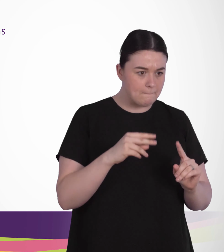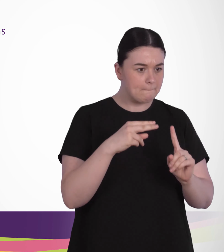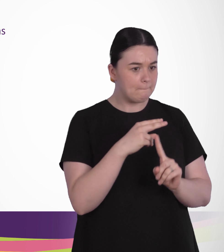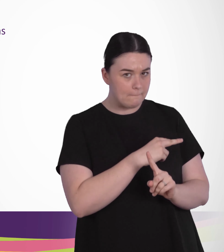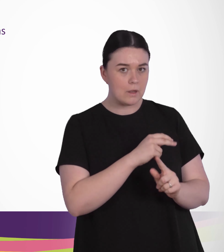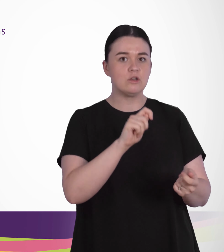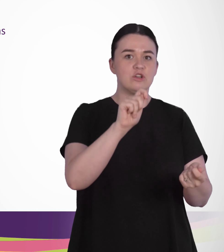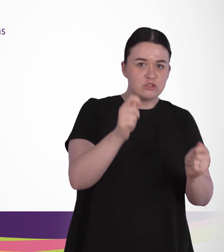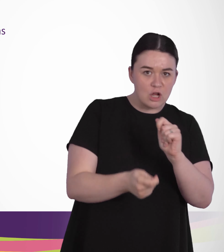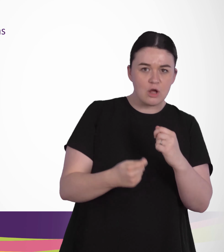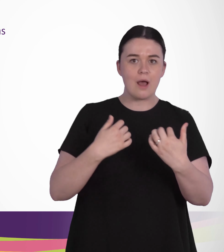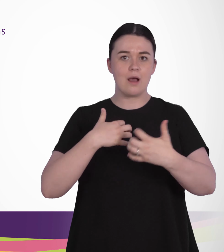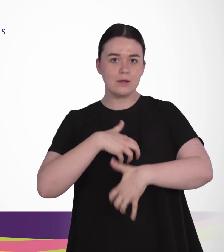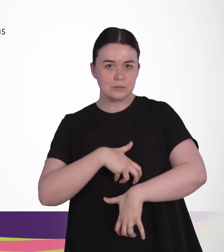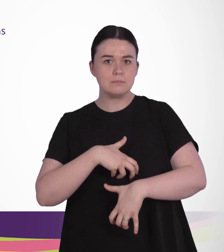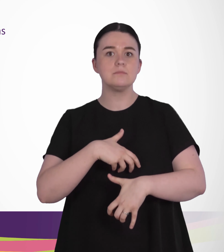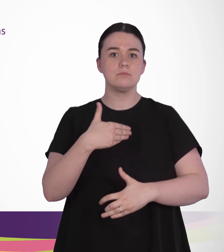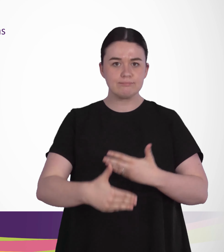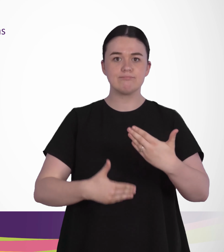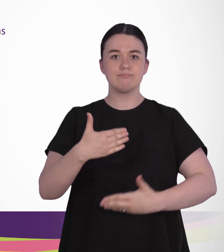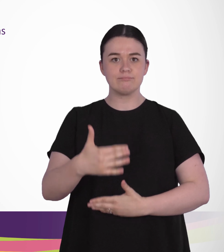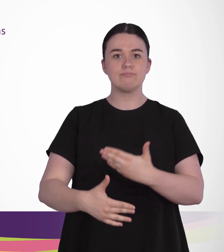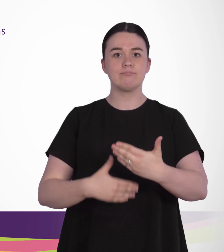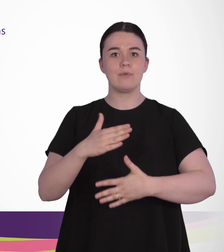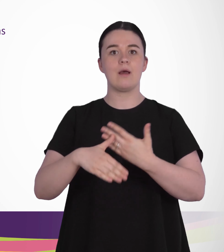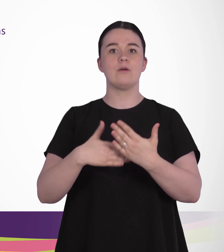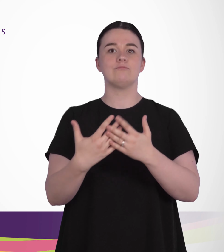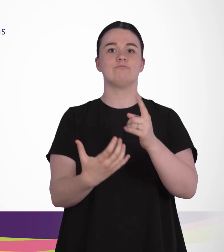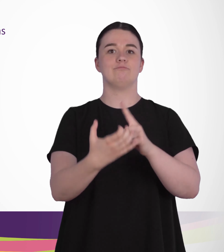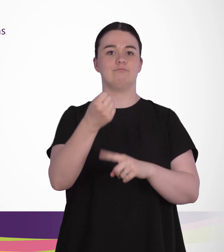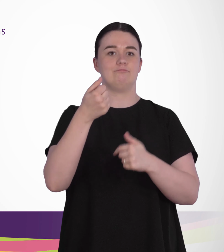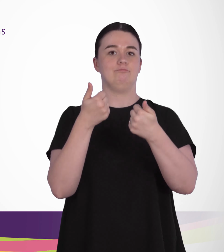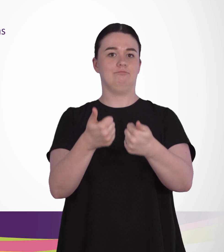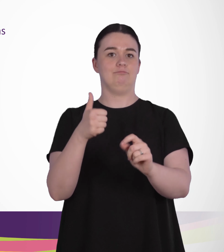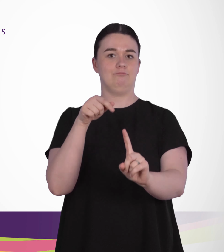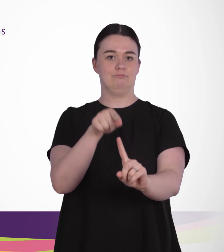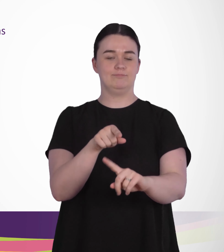change and adapt when things are not achieving the desired outcomes.